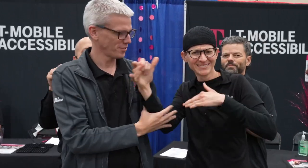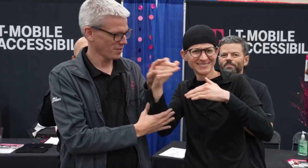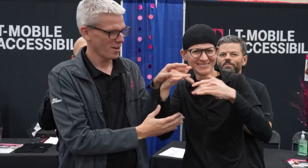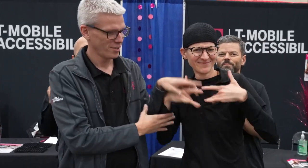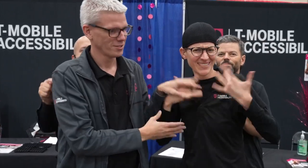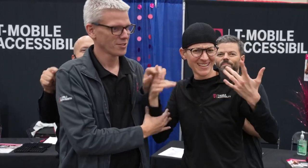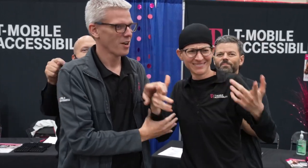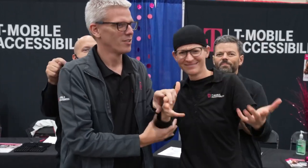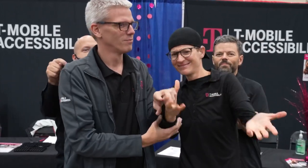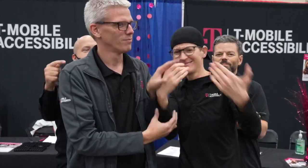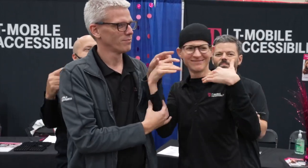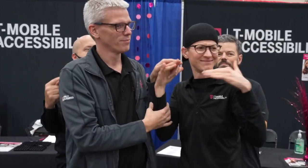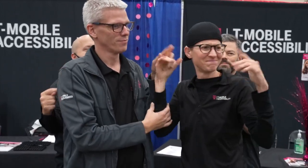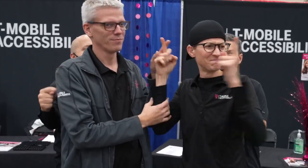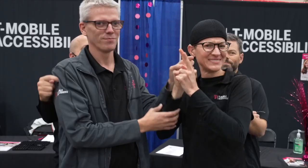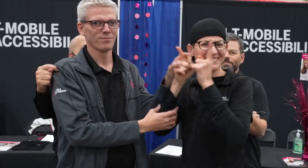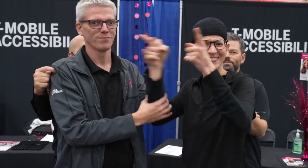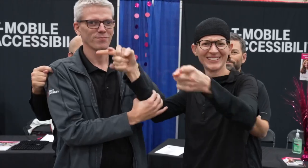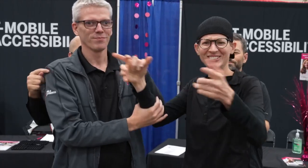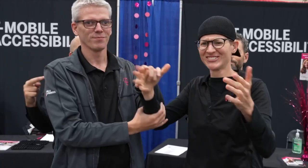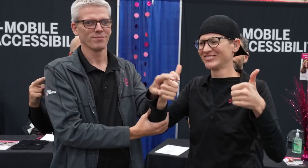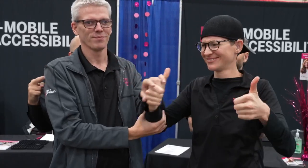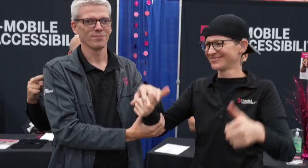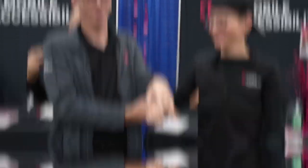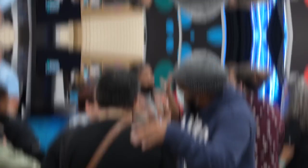I hope to meet you at the next event!